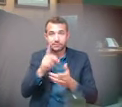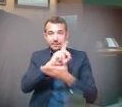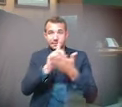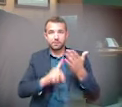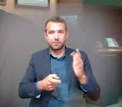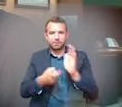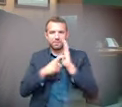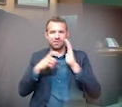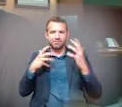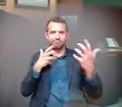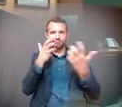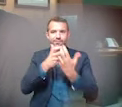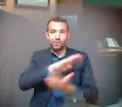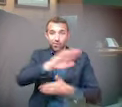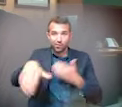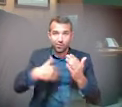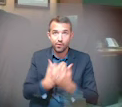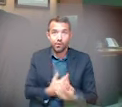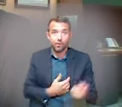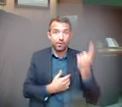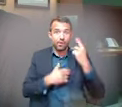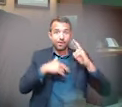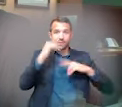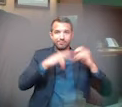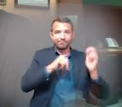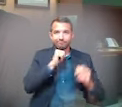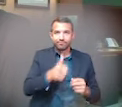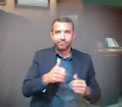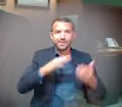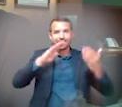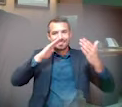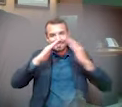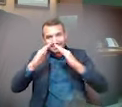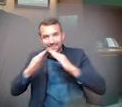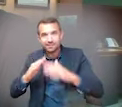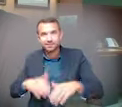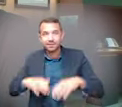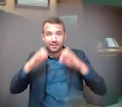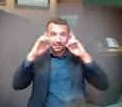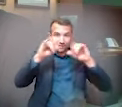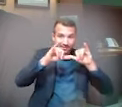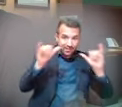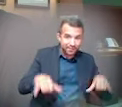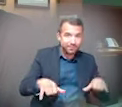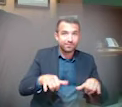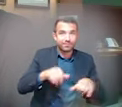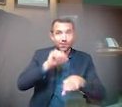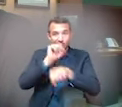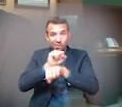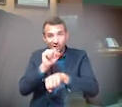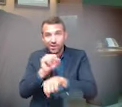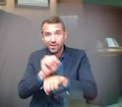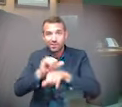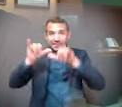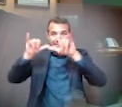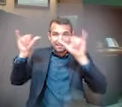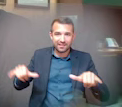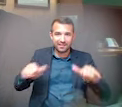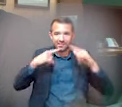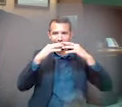and not just our buildings, but our cities, our educational structures, our employment structures.